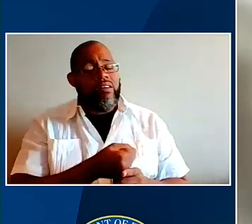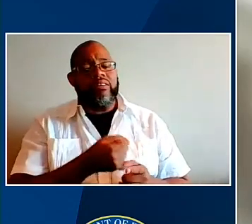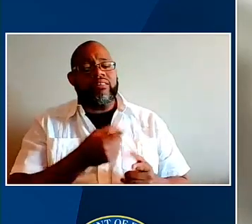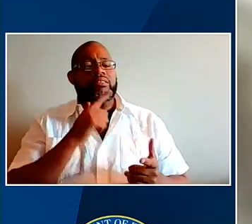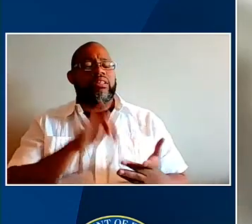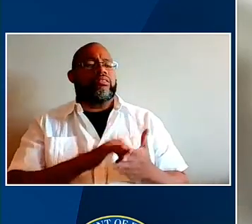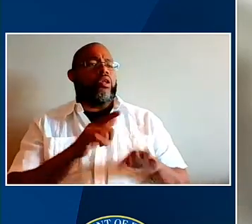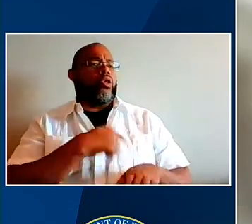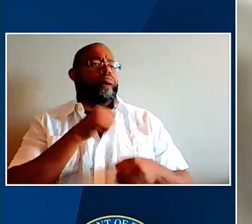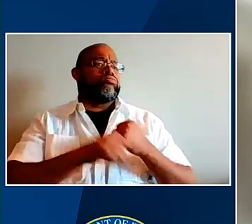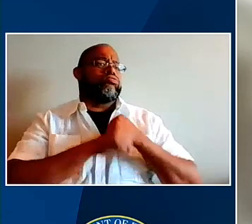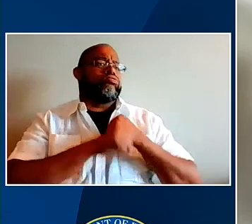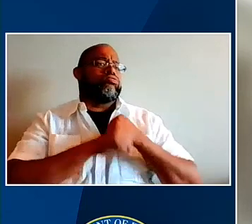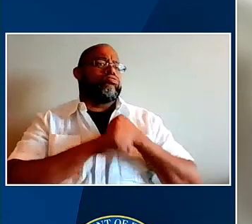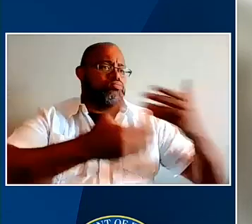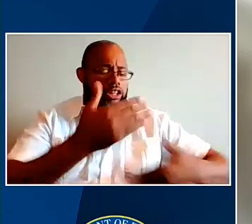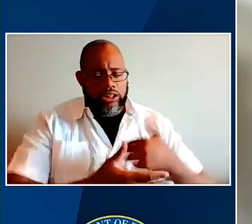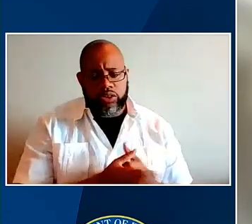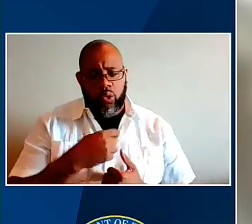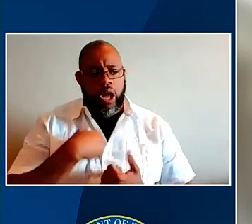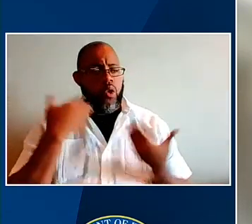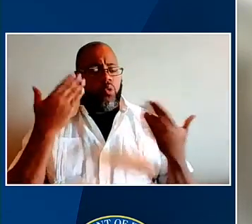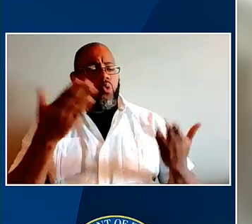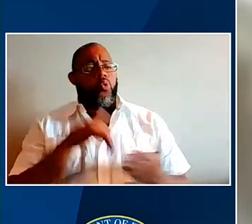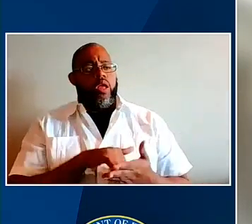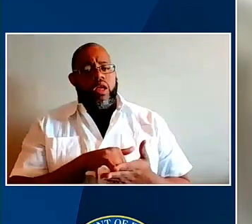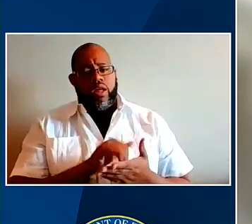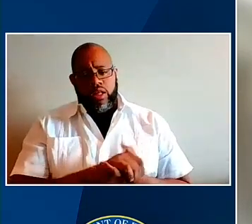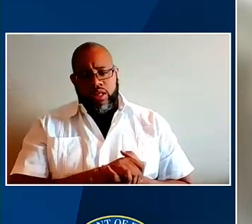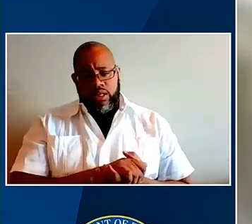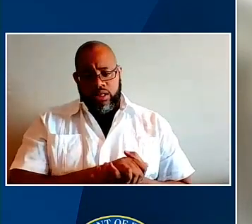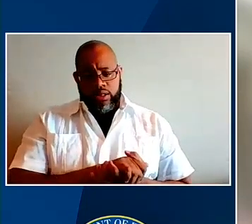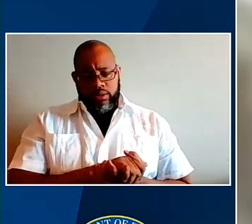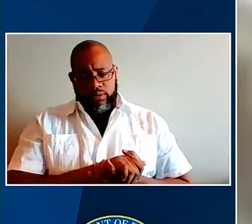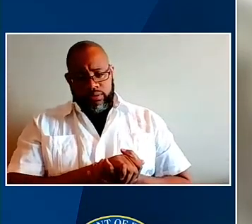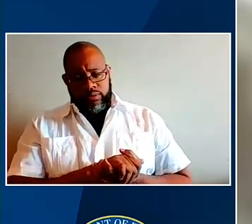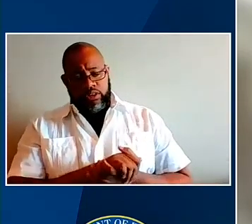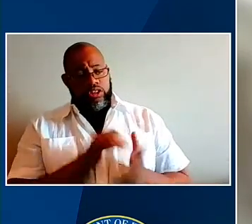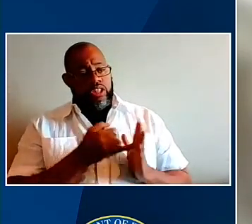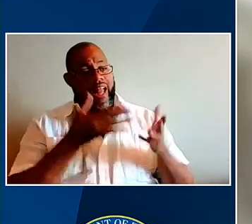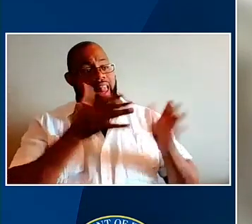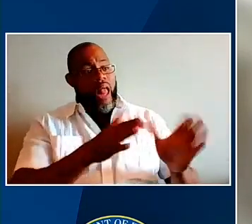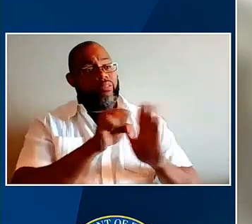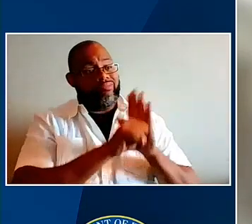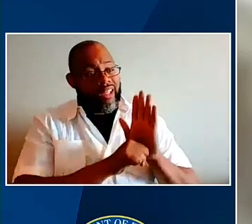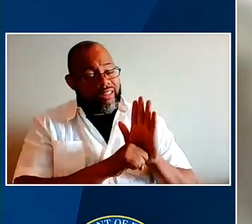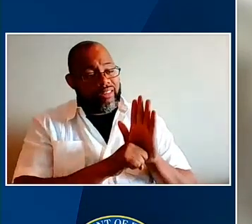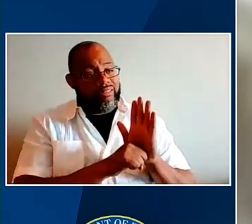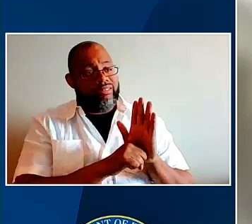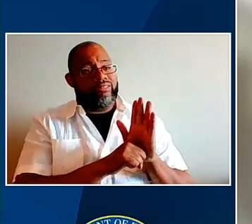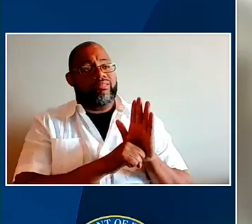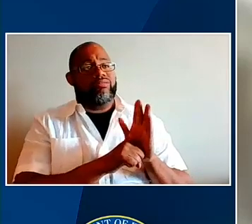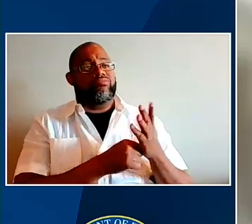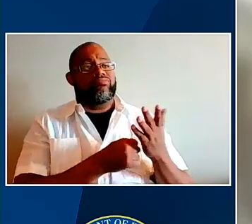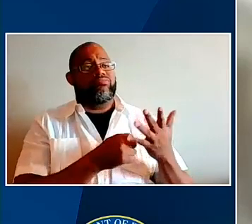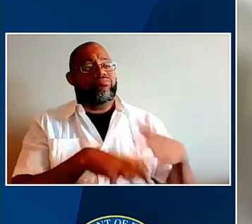drawn-out process. So I don't know that, you know, just allowing states to take enforcement